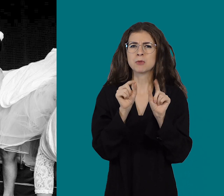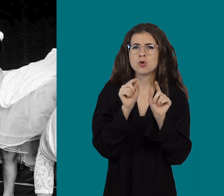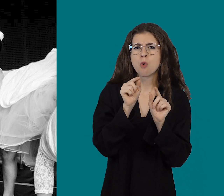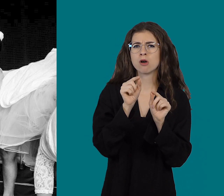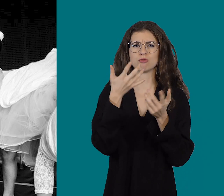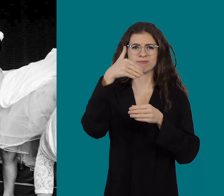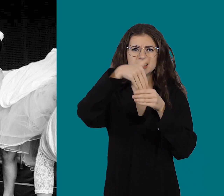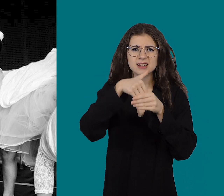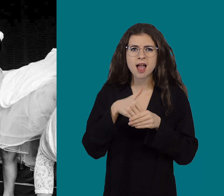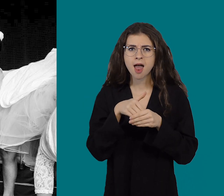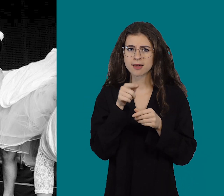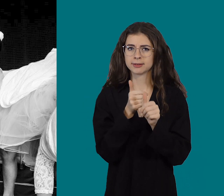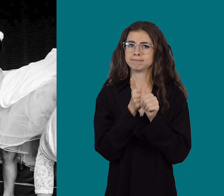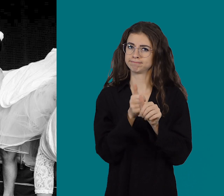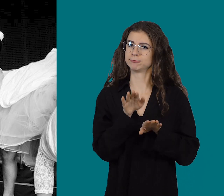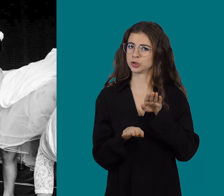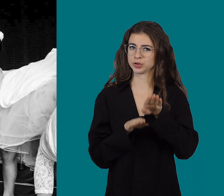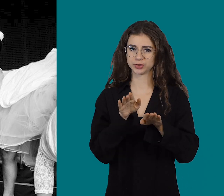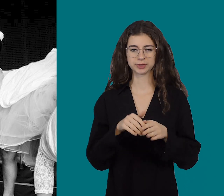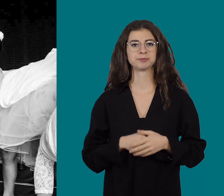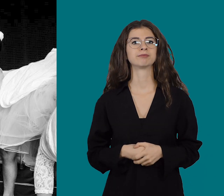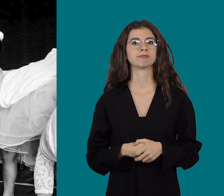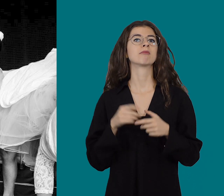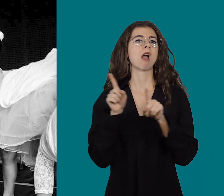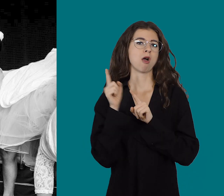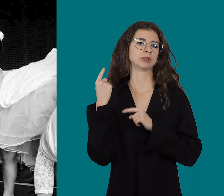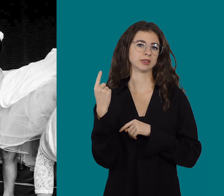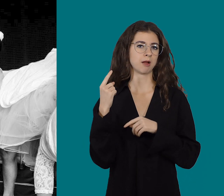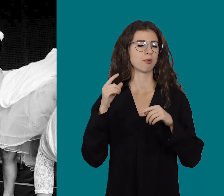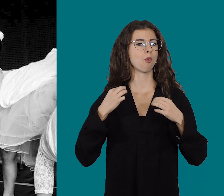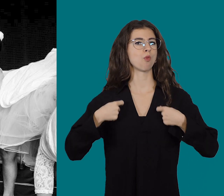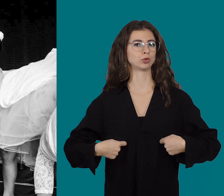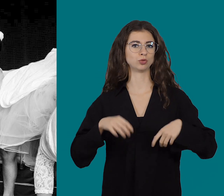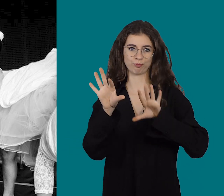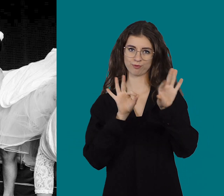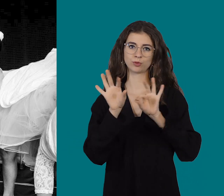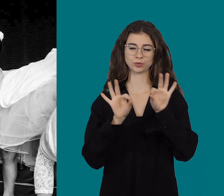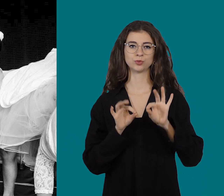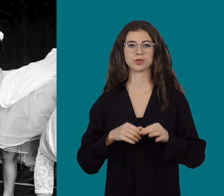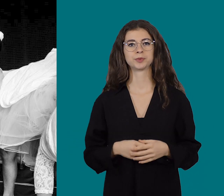the meaning and the content. She also picks out the costumes.